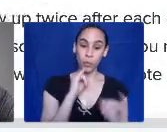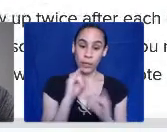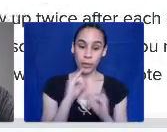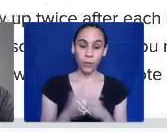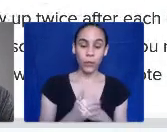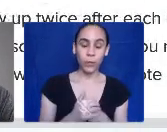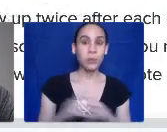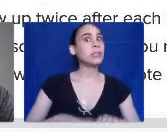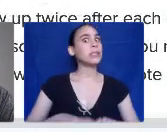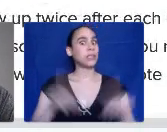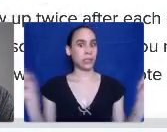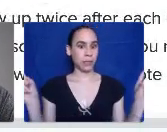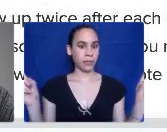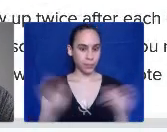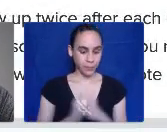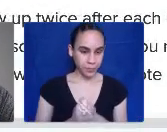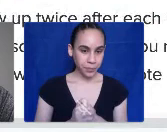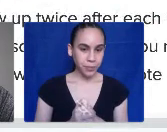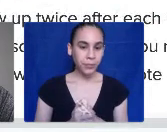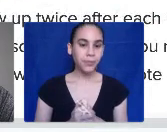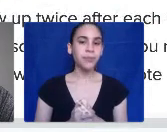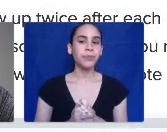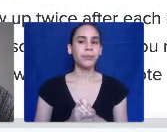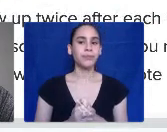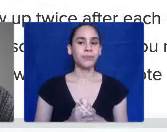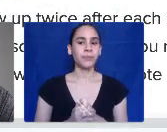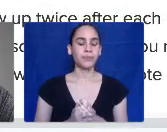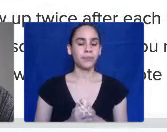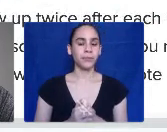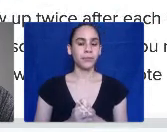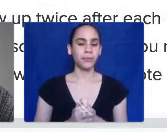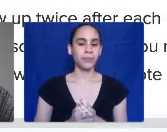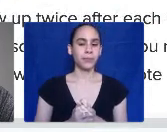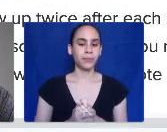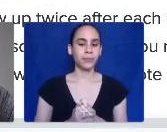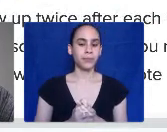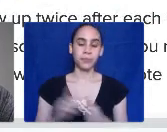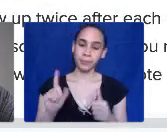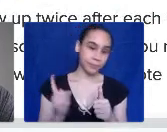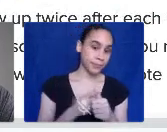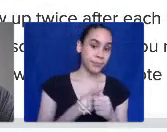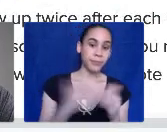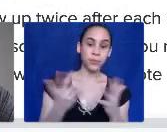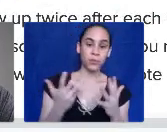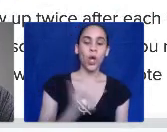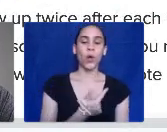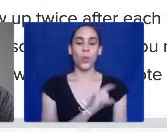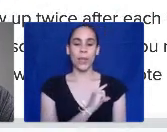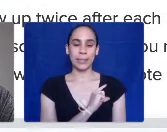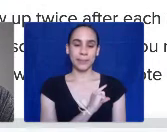so the first and foremost thing um that you want to think about okay is quality right just like a